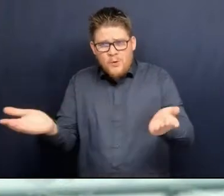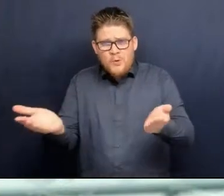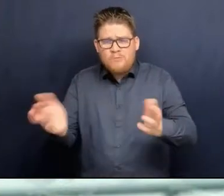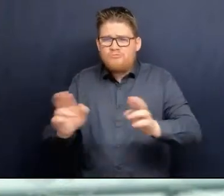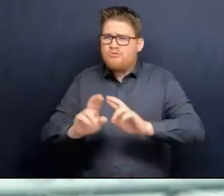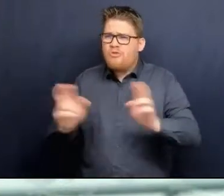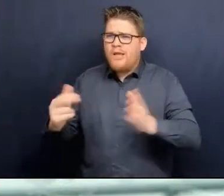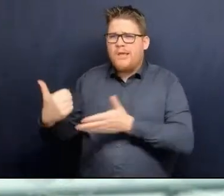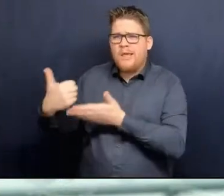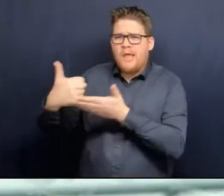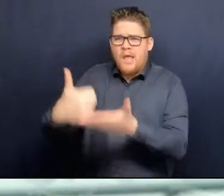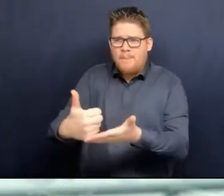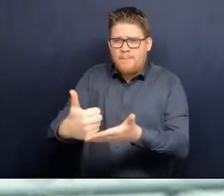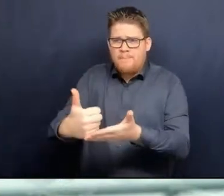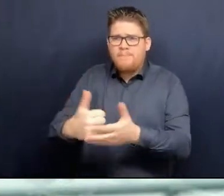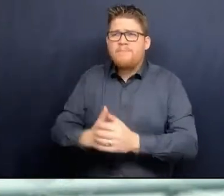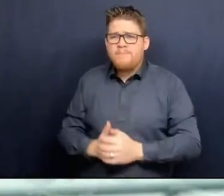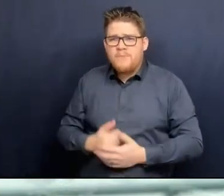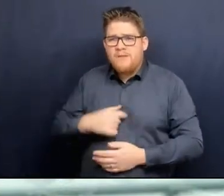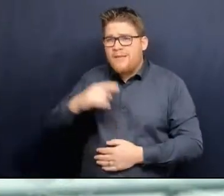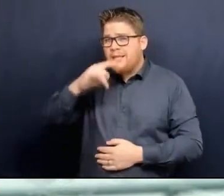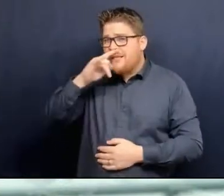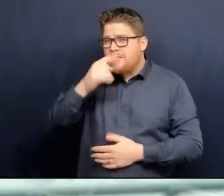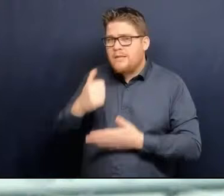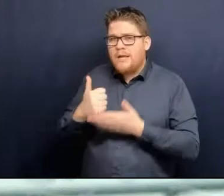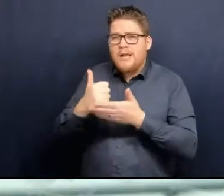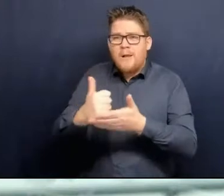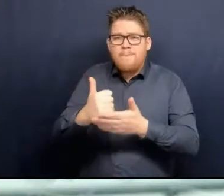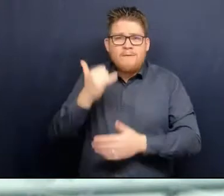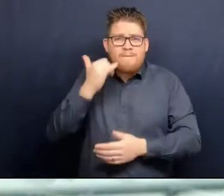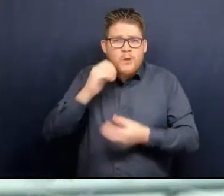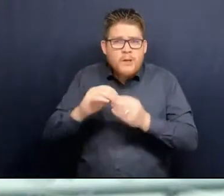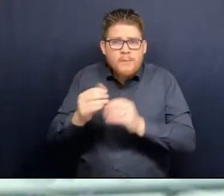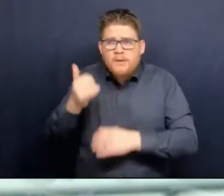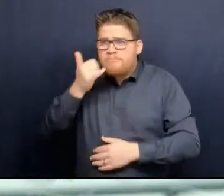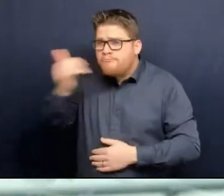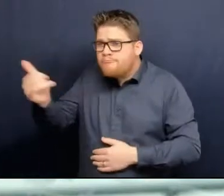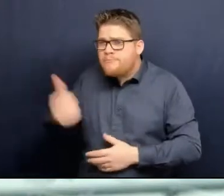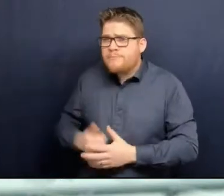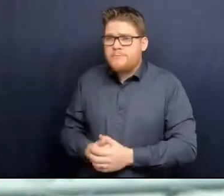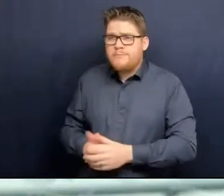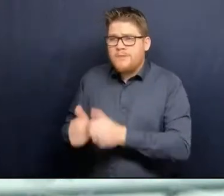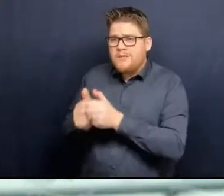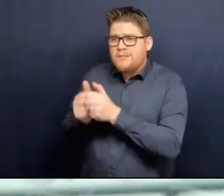about the kids helpline and